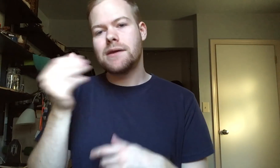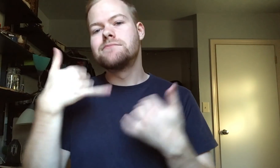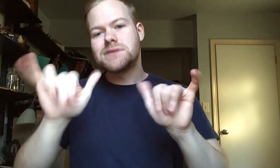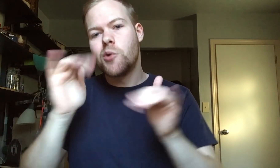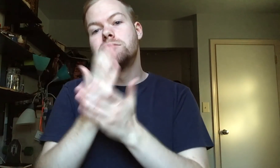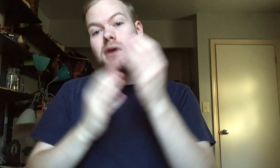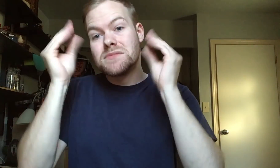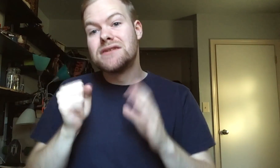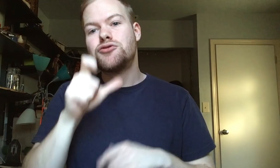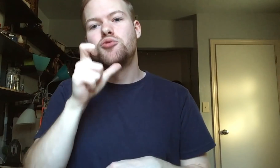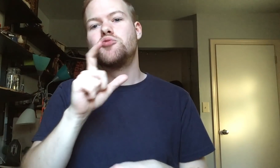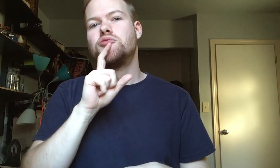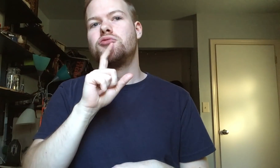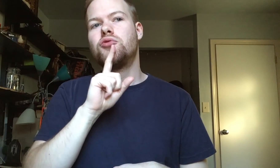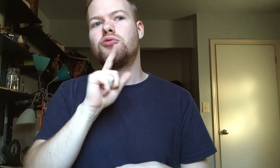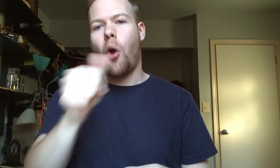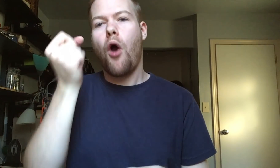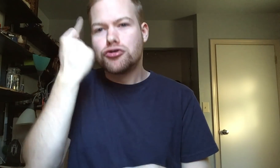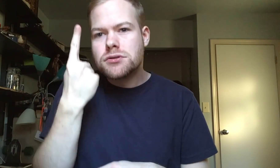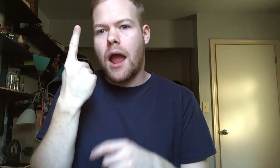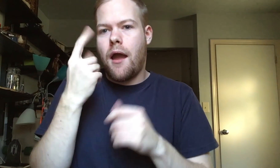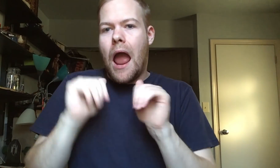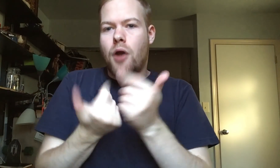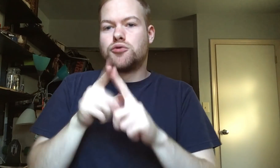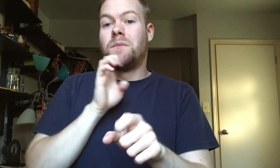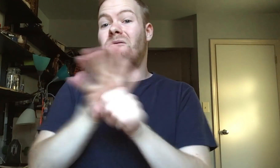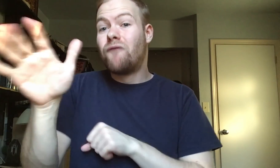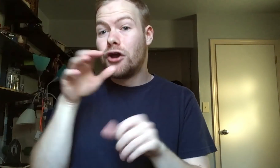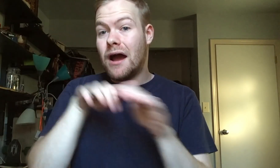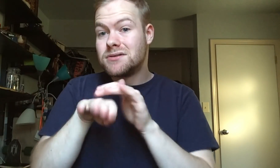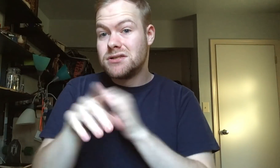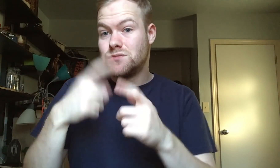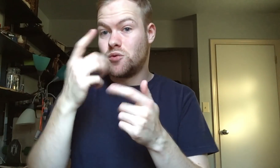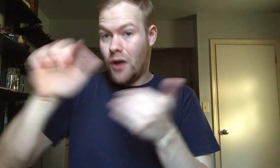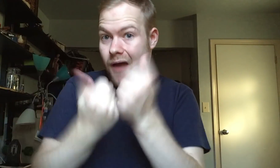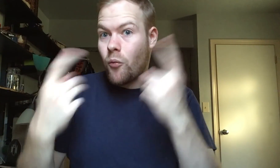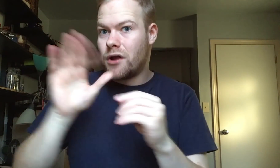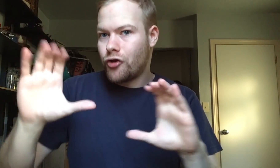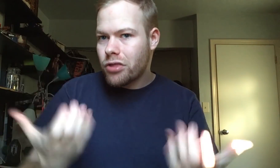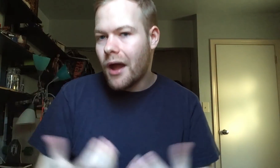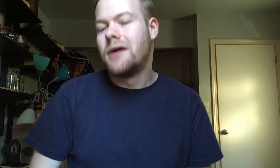And there are still some teachers who don’t understand how to be fully accessible to everyone in their class.